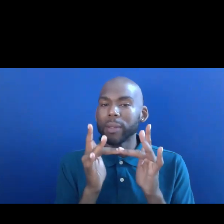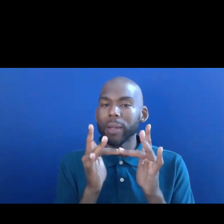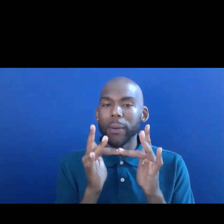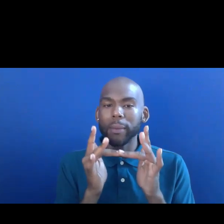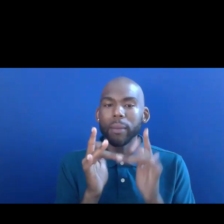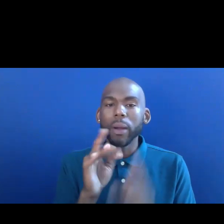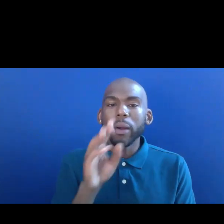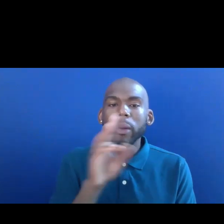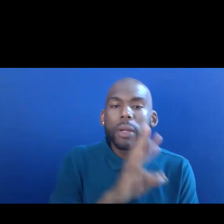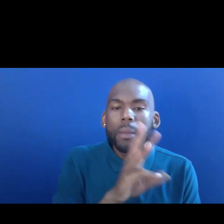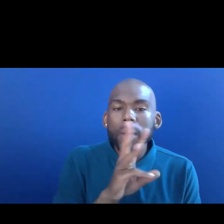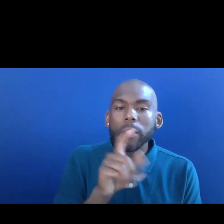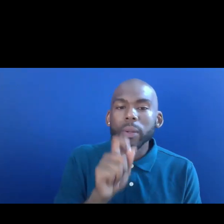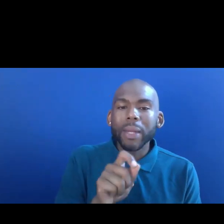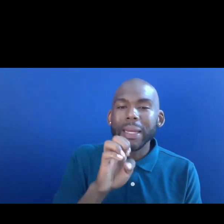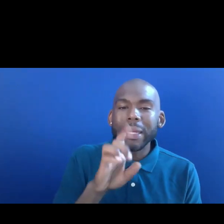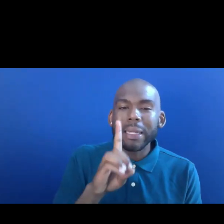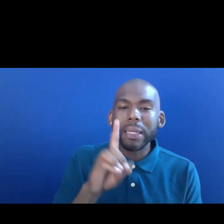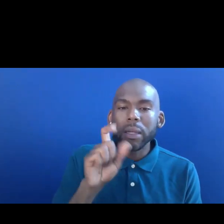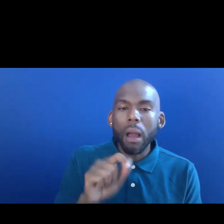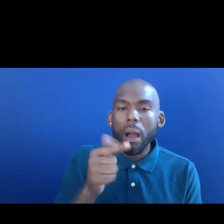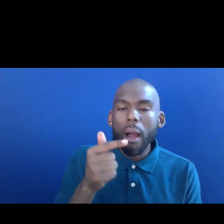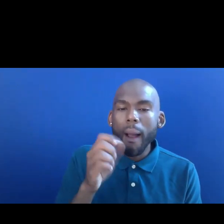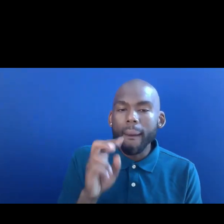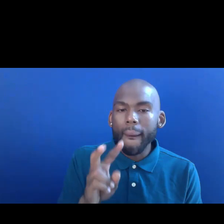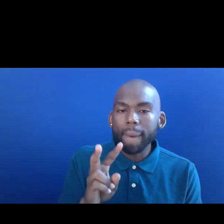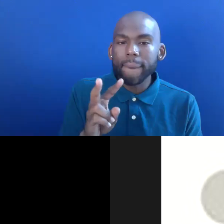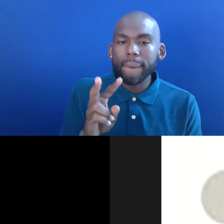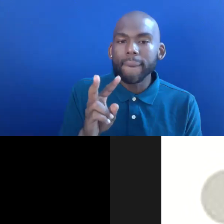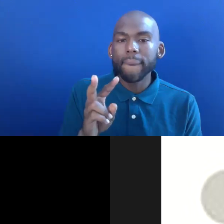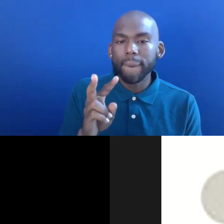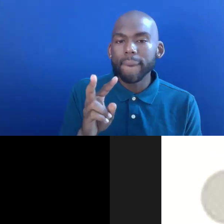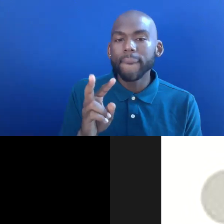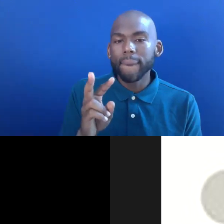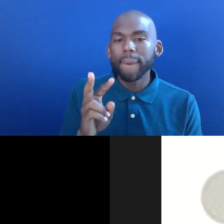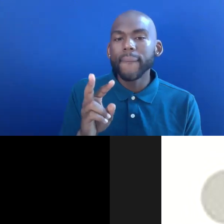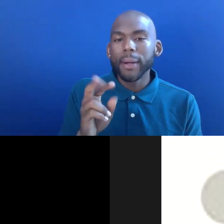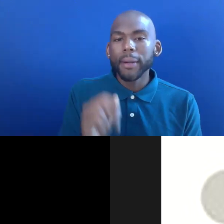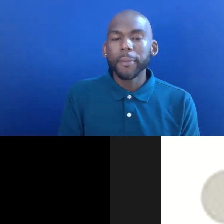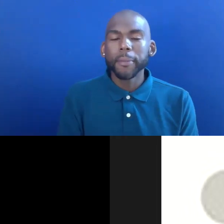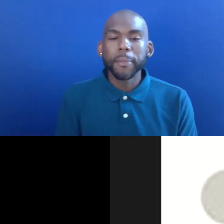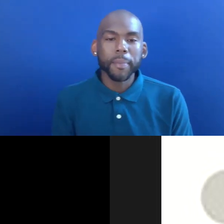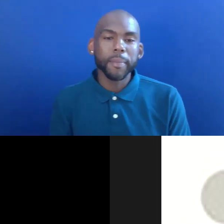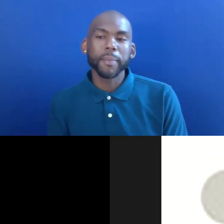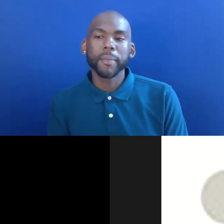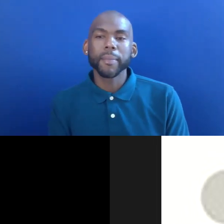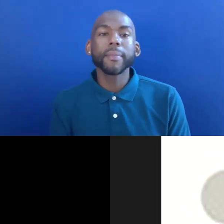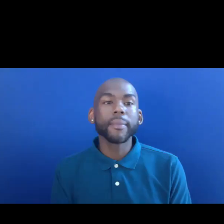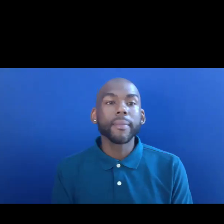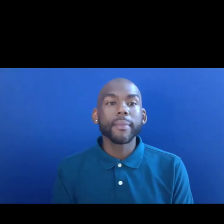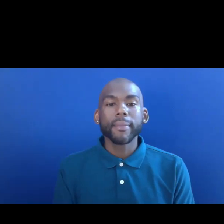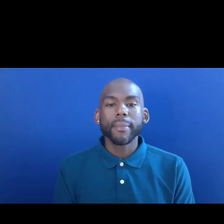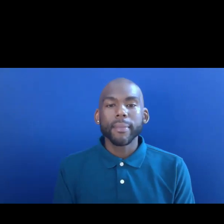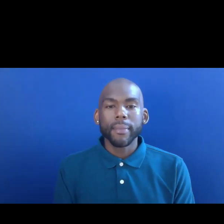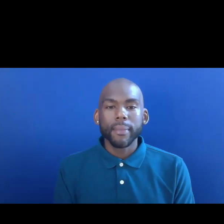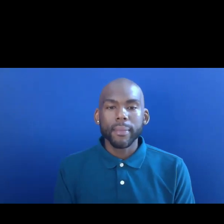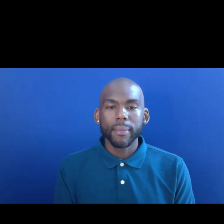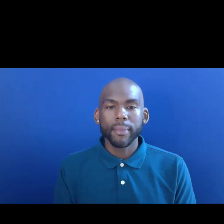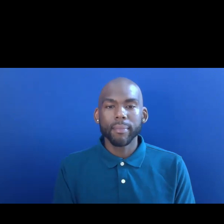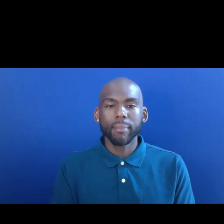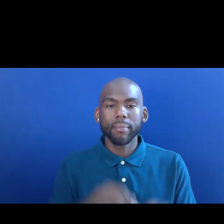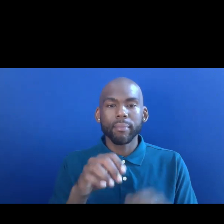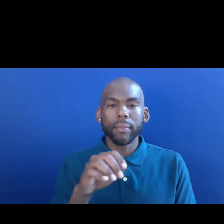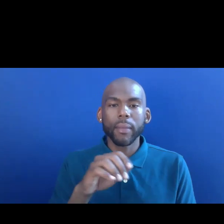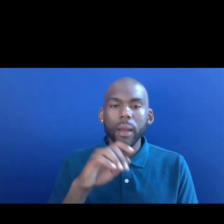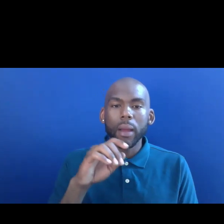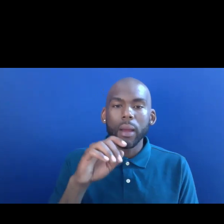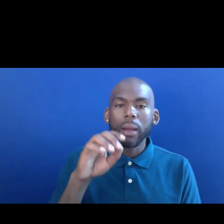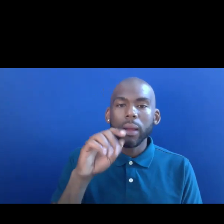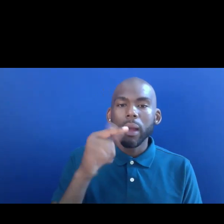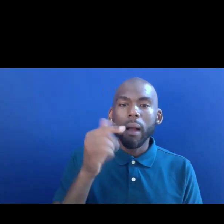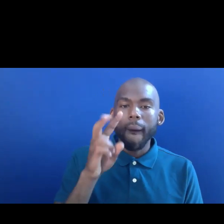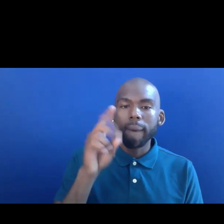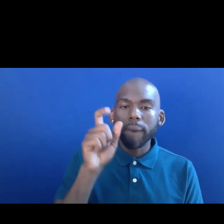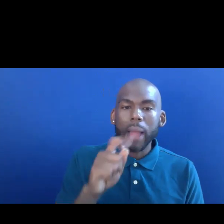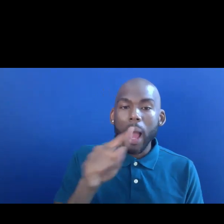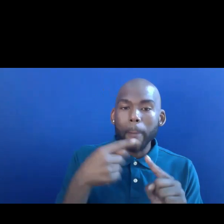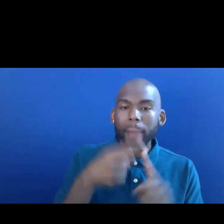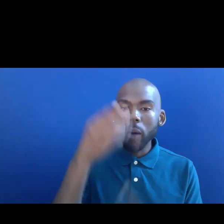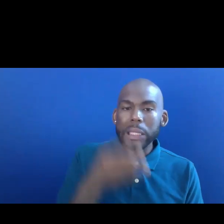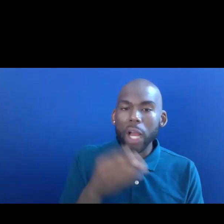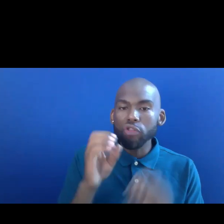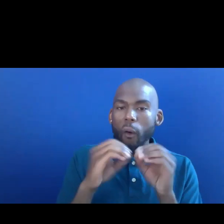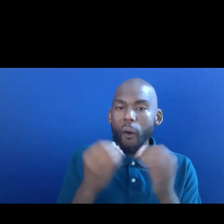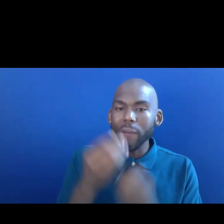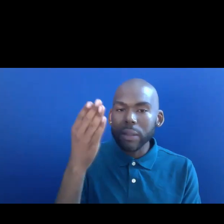THANK YOU